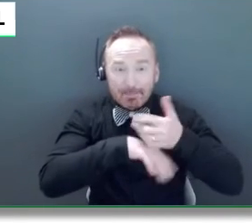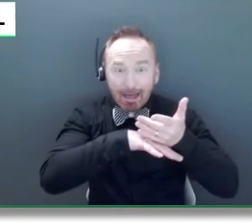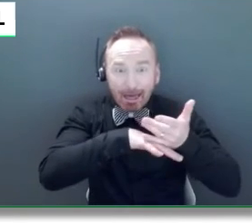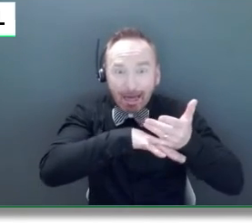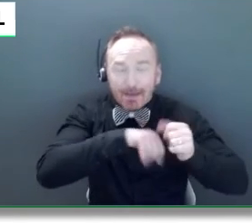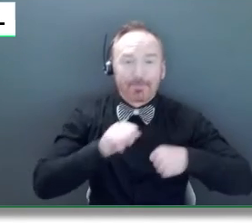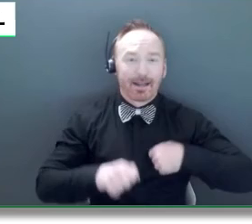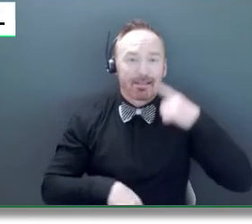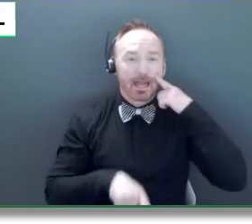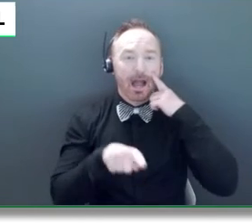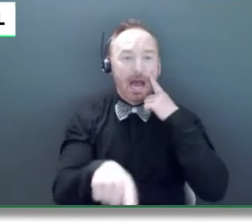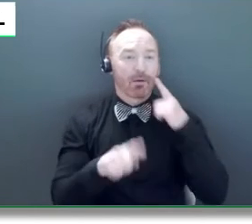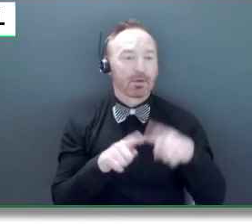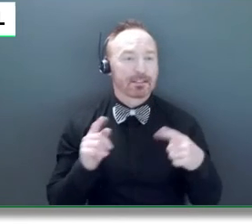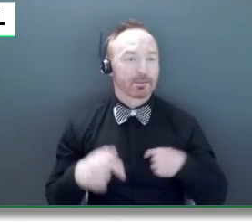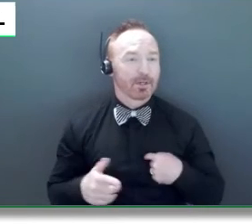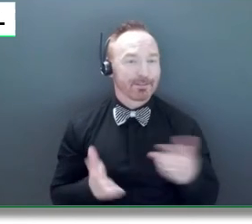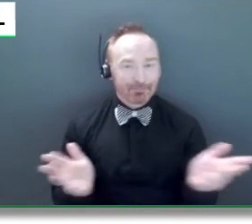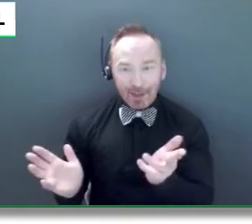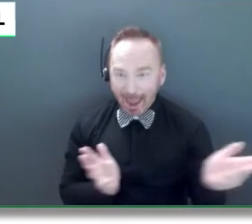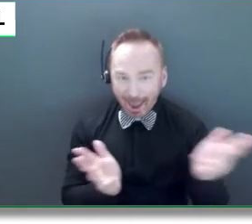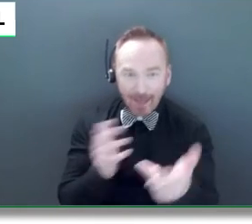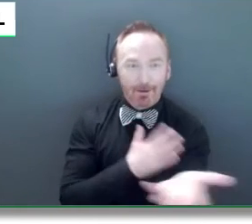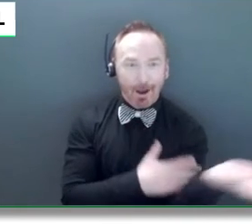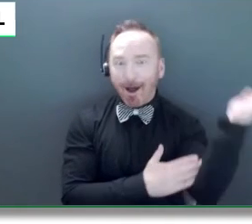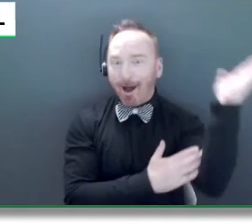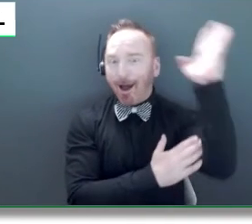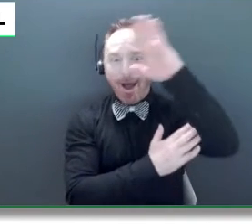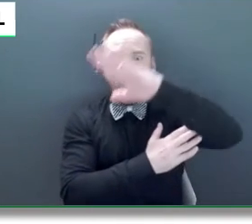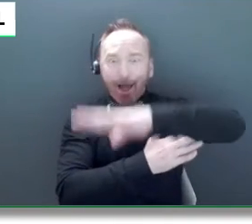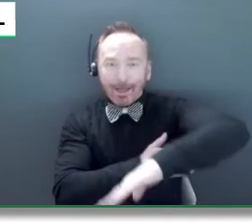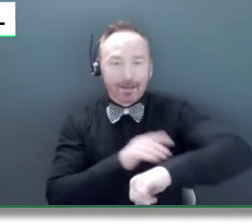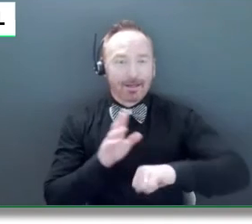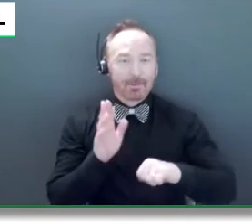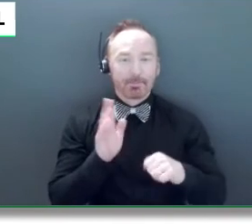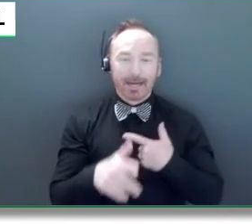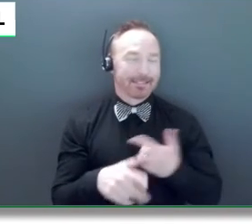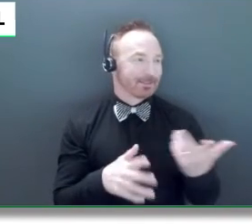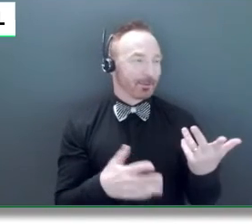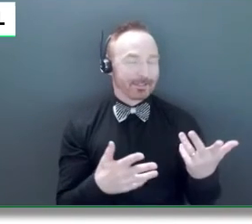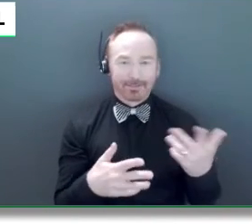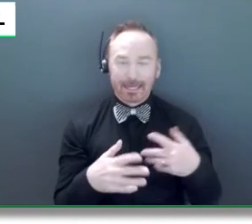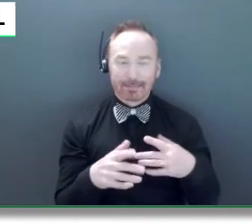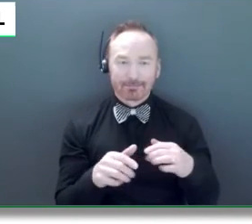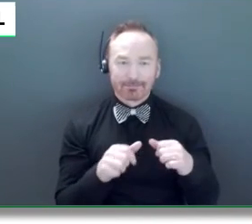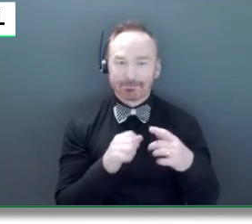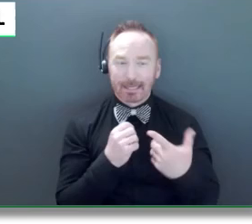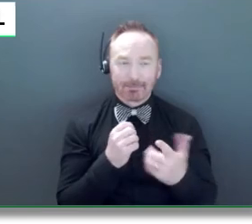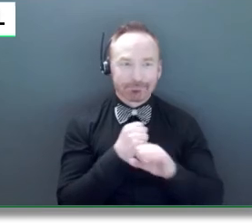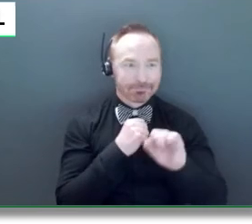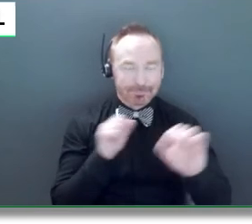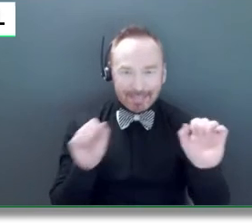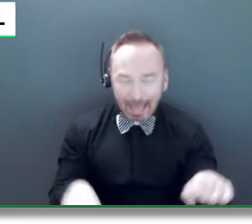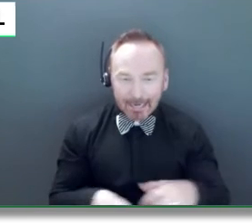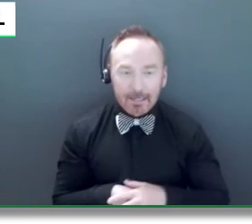could have all day long and still have so much to talk about but um I wanted to fit in one last question. You know the primary mandate of this